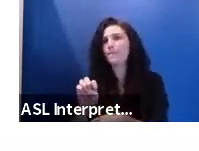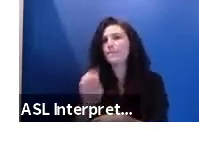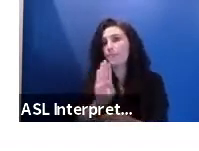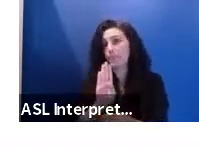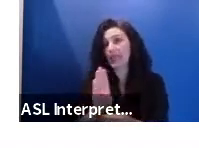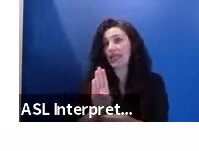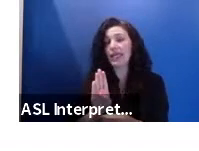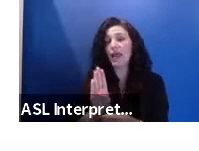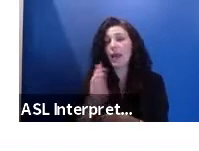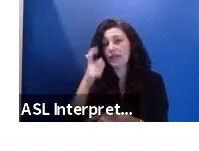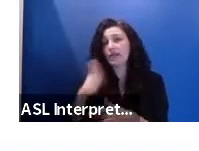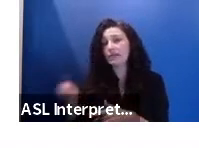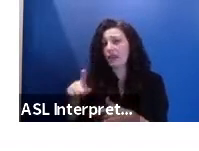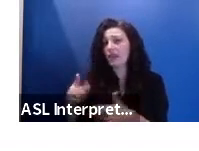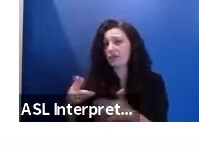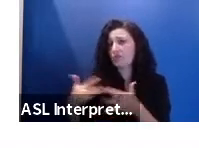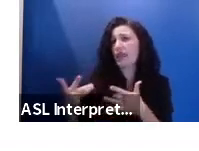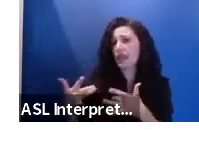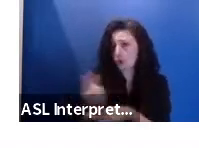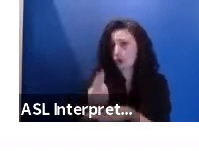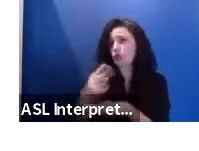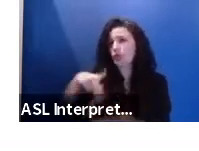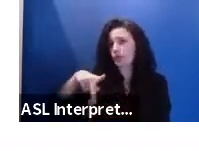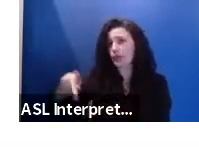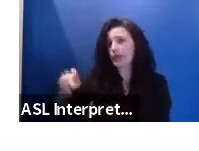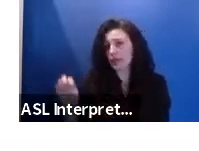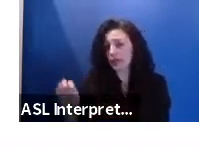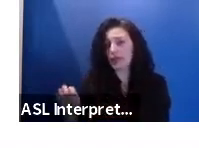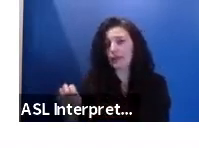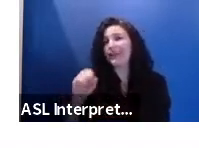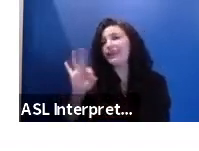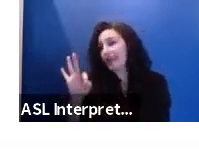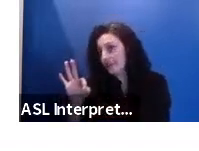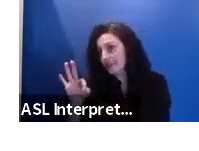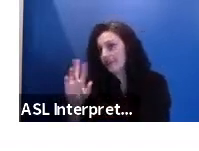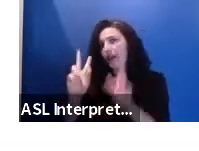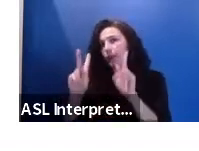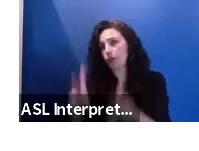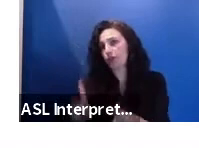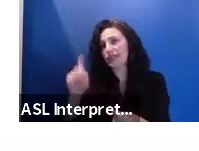and maintain physical distancing. But if there is a need for a costume or wardrobe personnel to work in close proximity to performers,